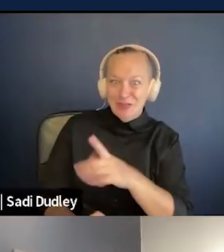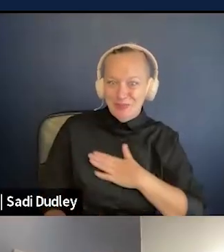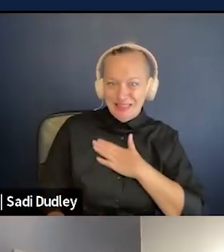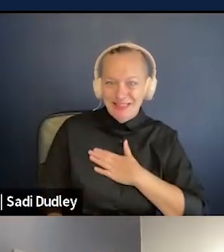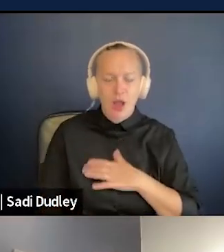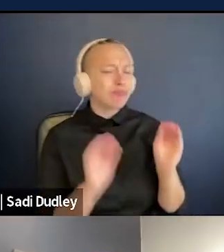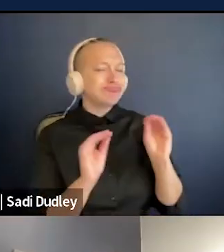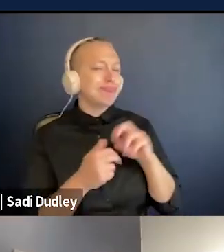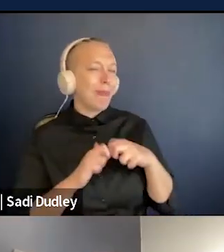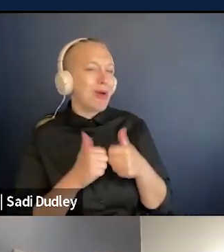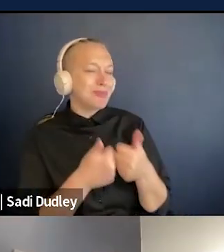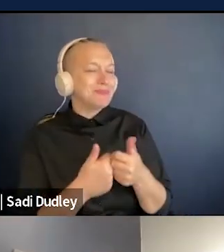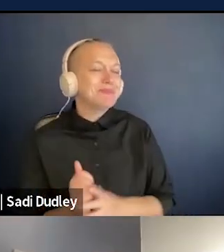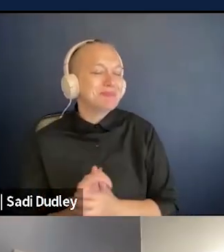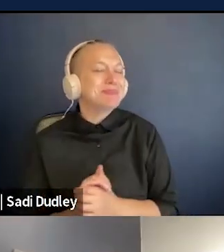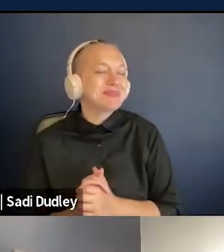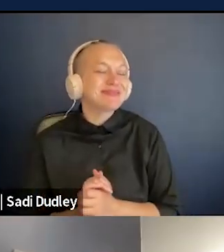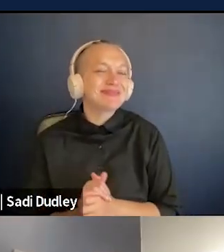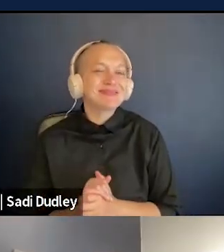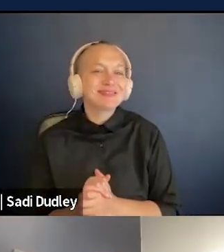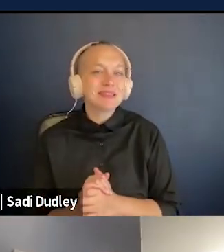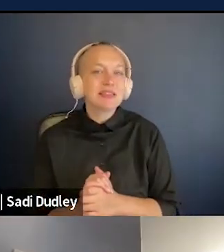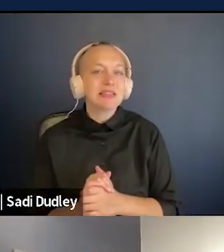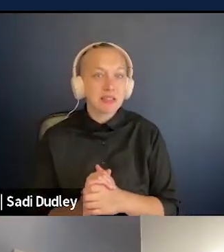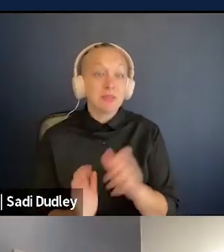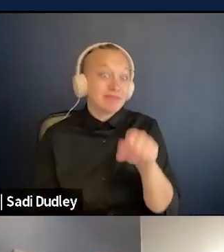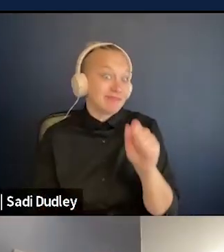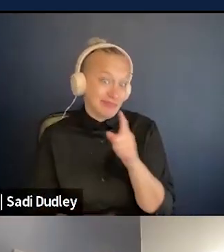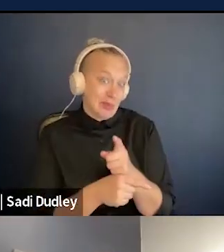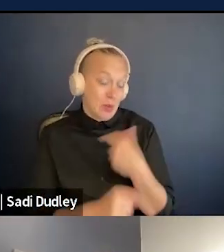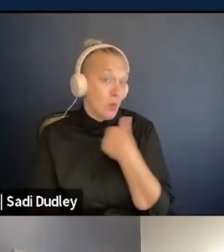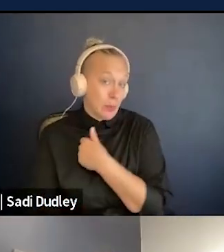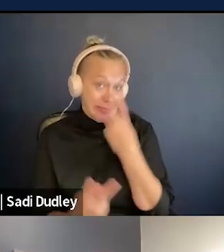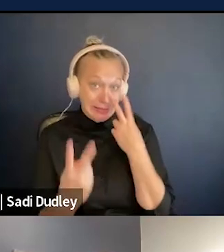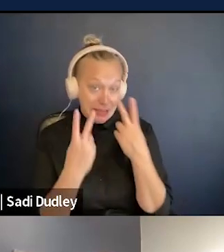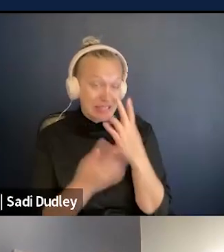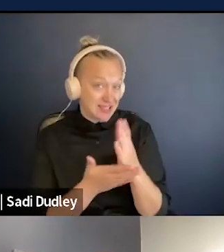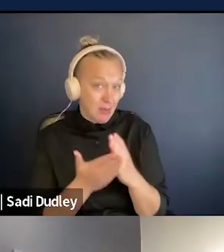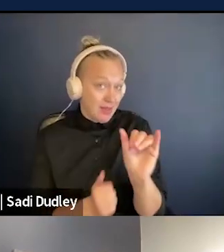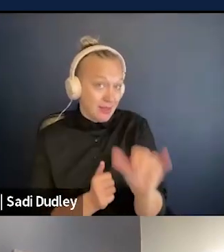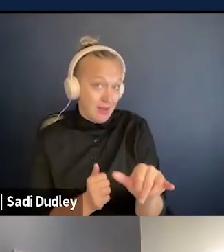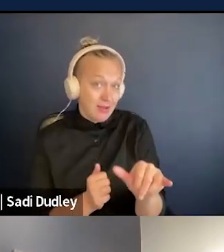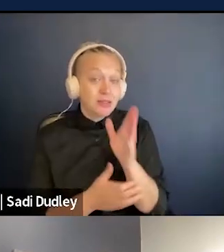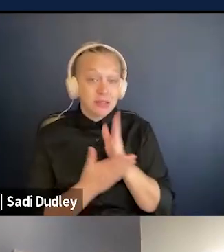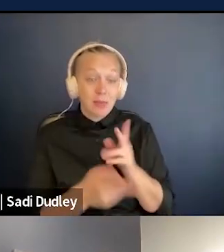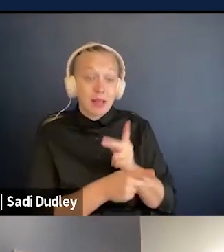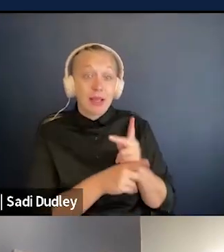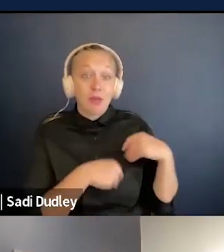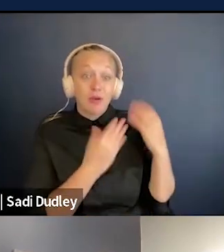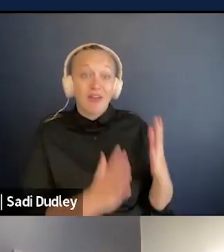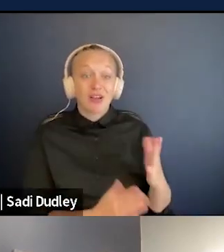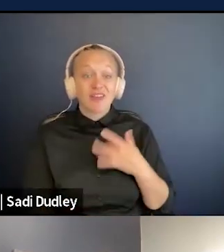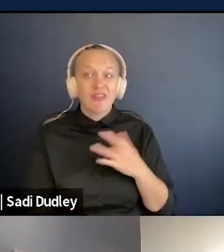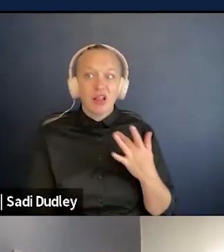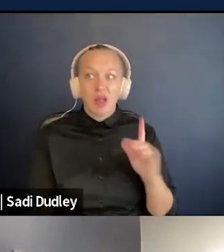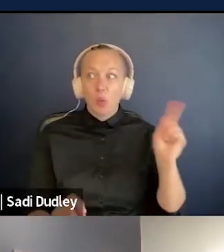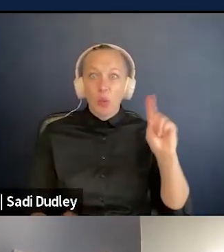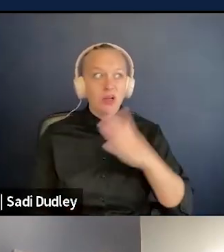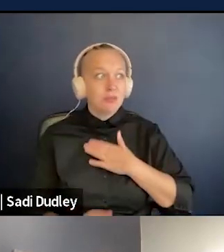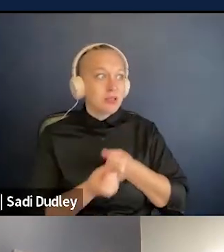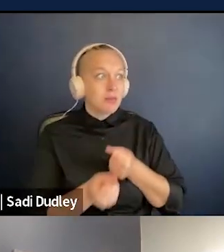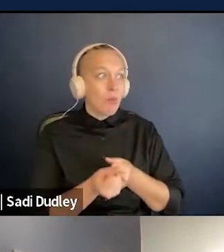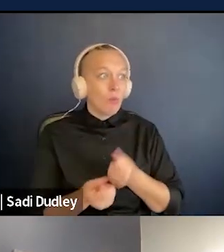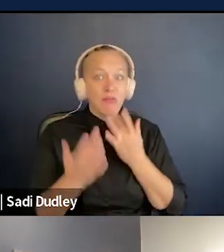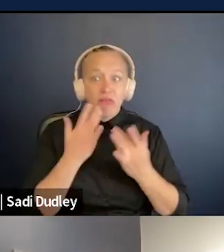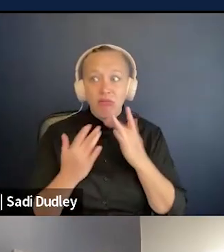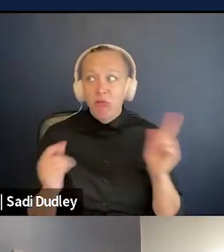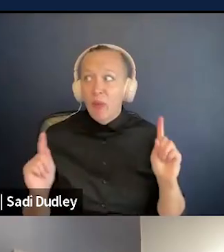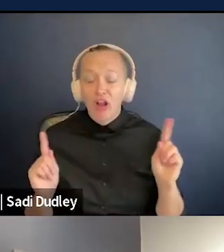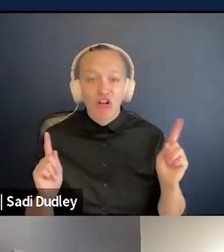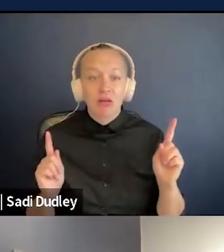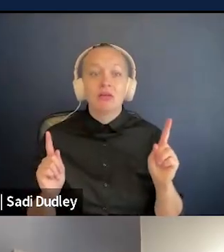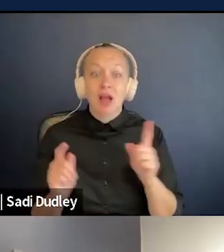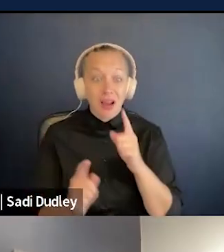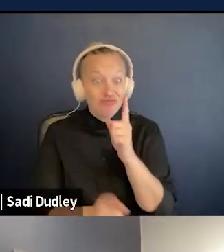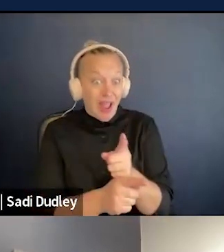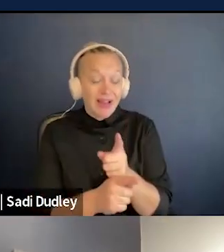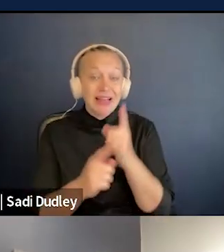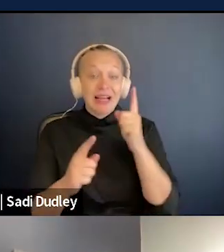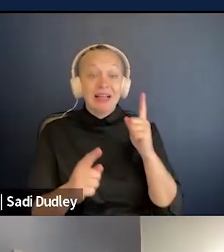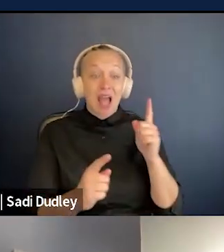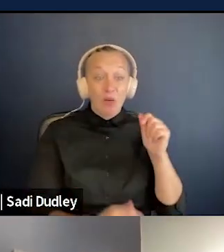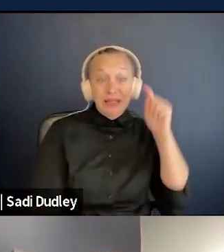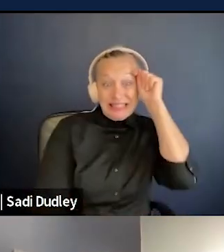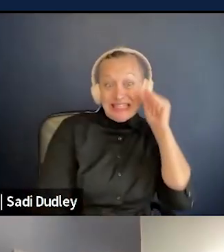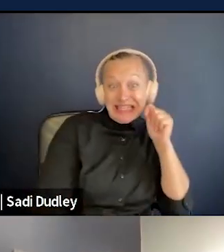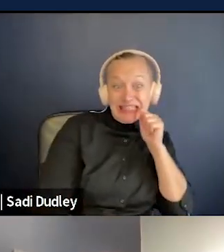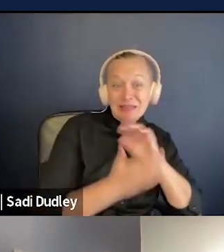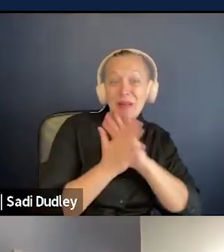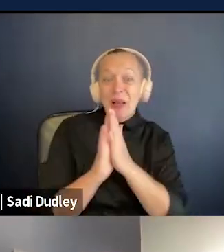Oh, no problem at all. Um, I think… We are seeing some of that, just in terms of caregivers feeling really… under-supported, um… And then as adults or adolescents grow into adults with disabilities.